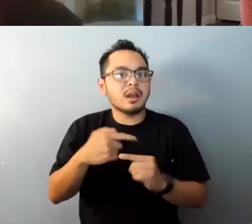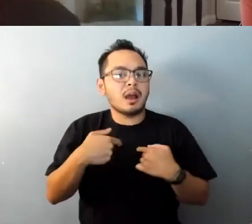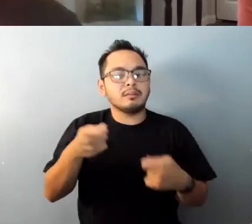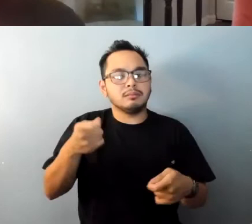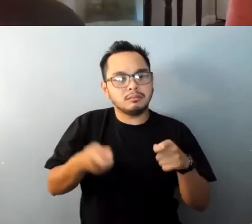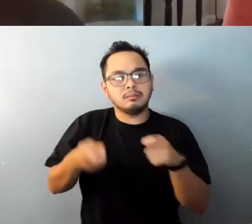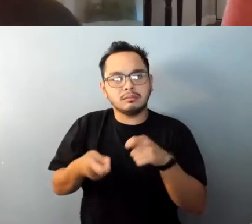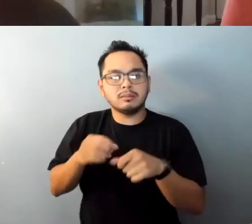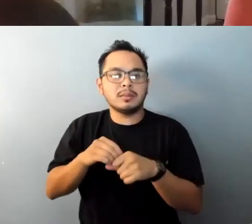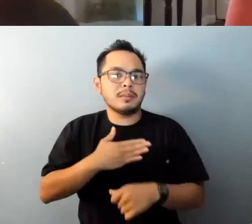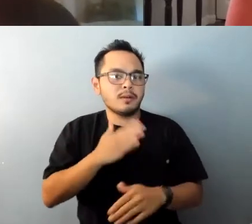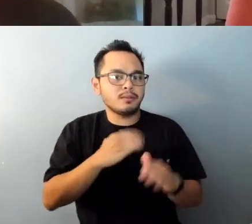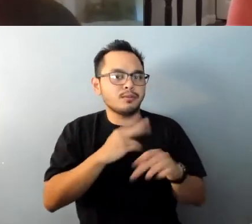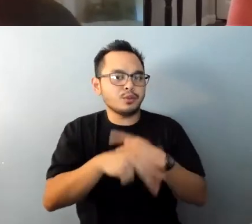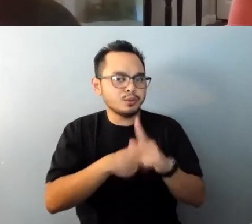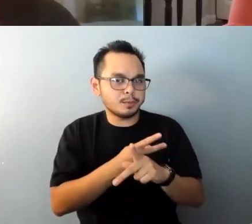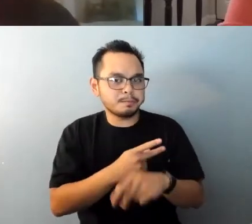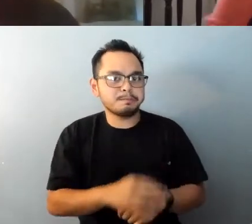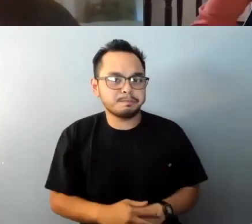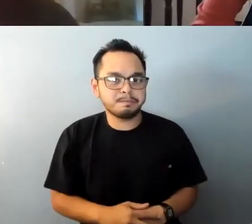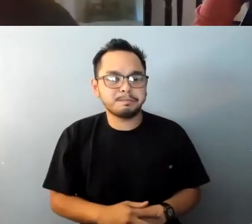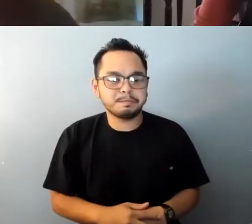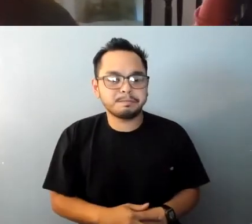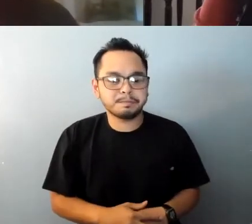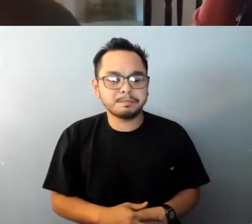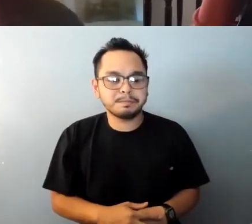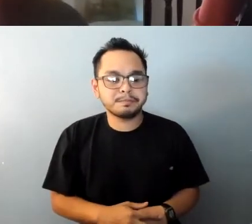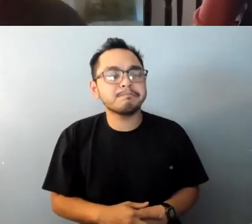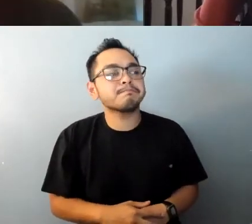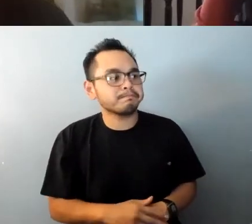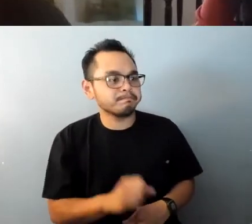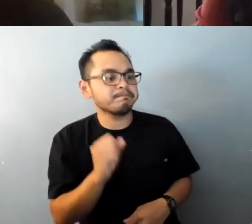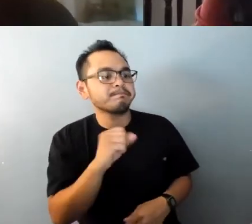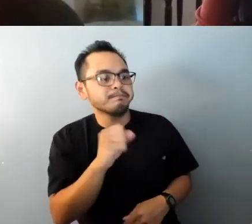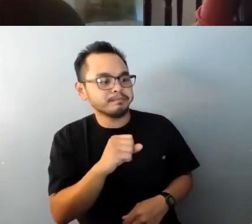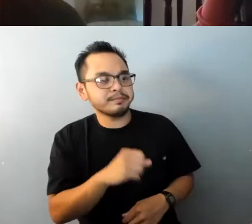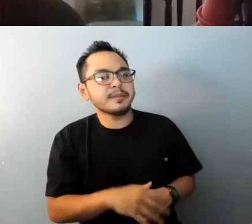Yeah, I think that you now, throwing references